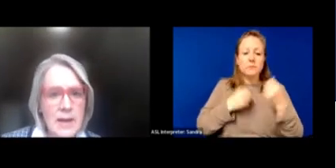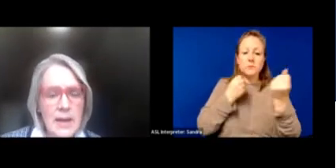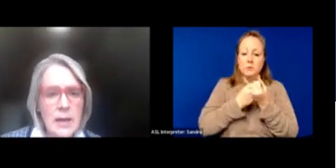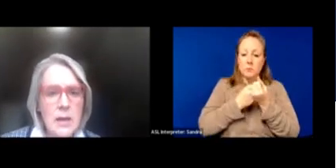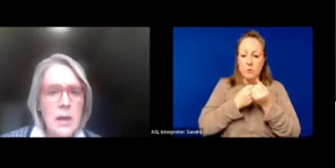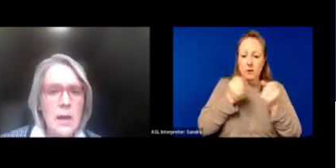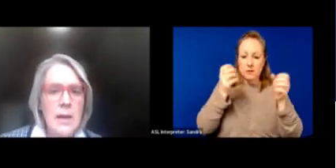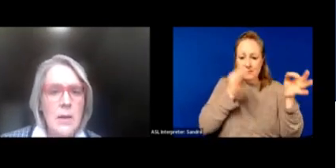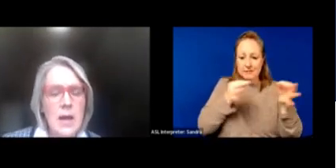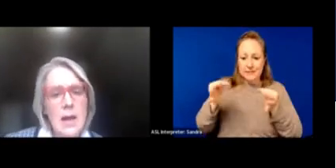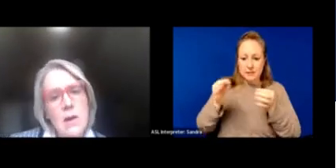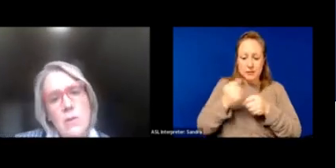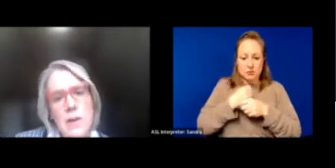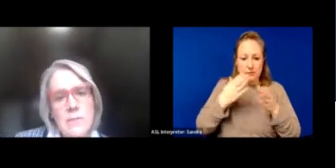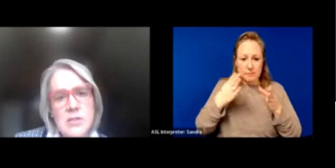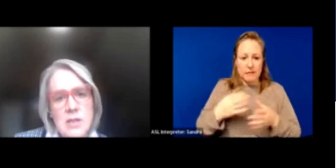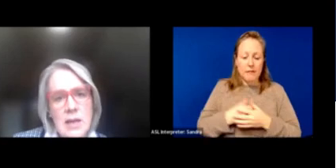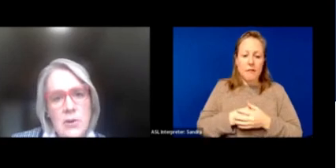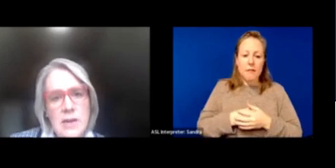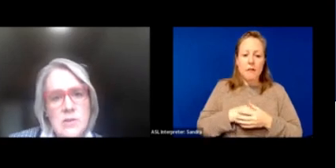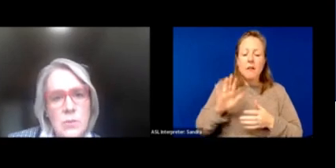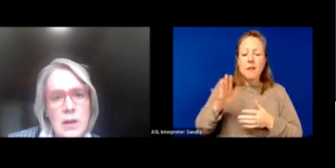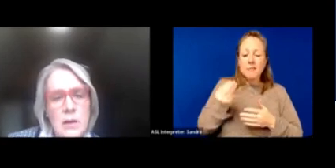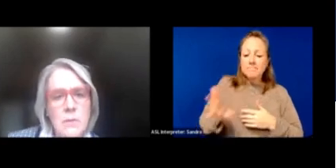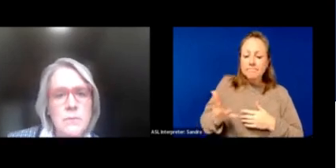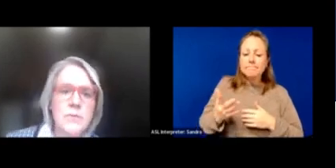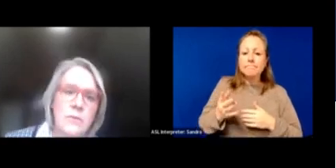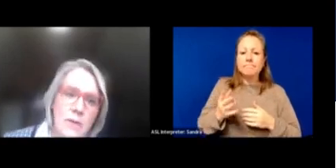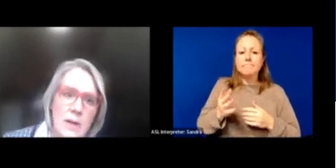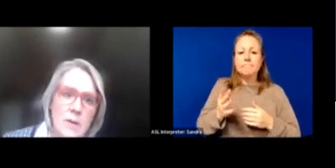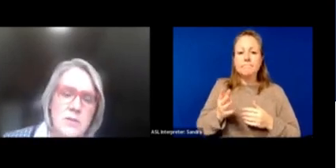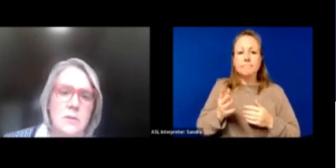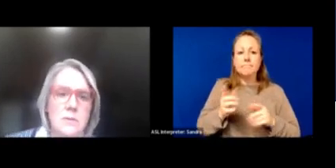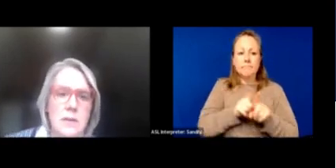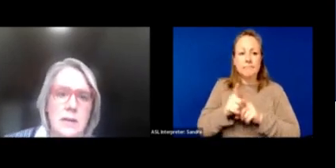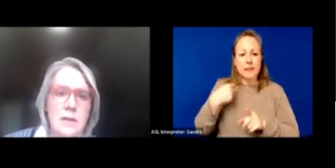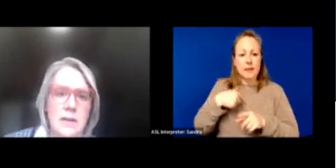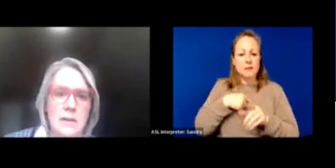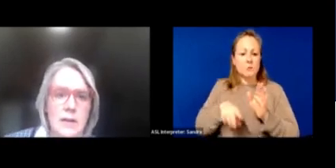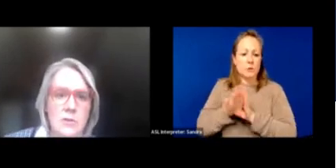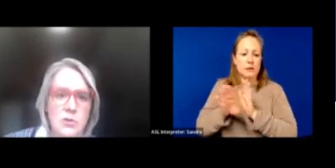making. I want to mention here as we developed the dignity of